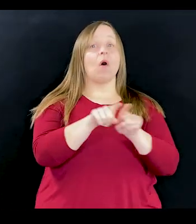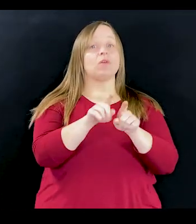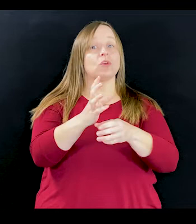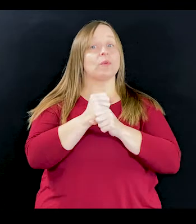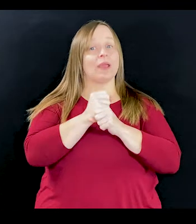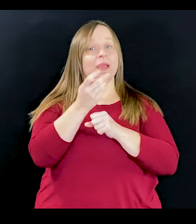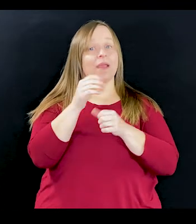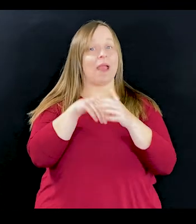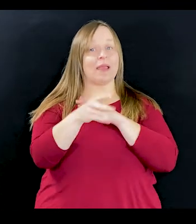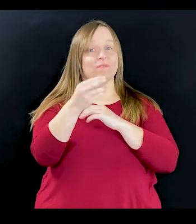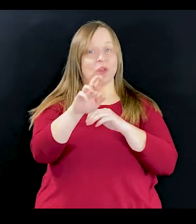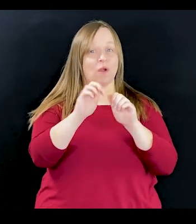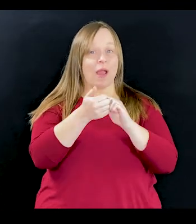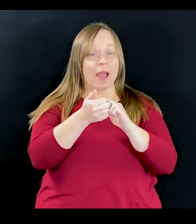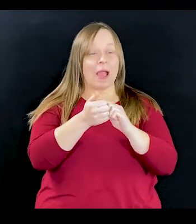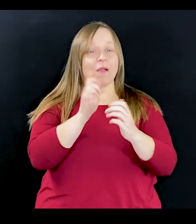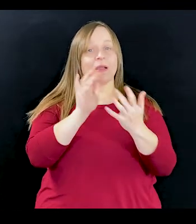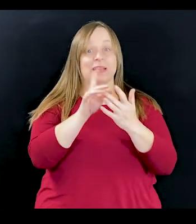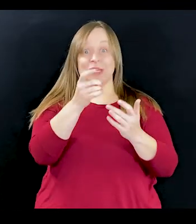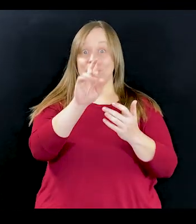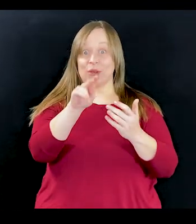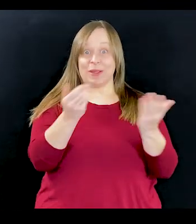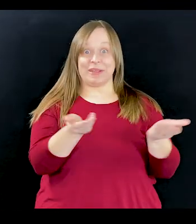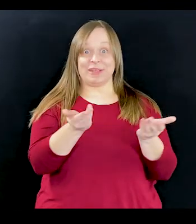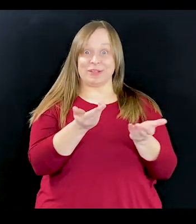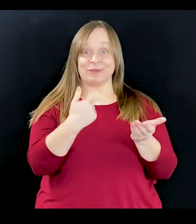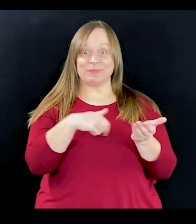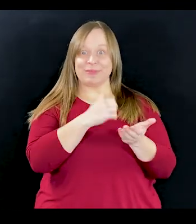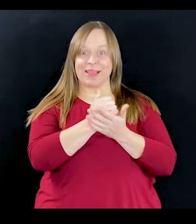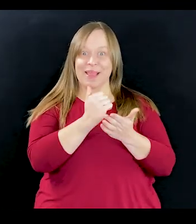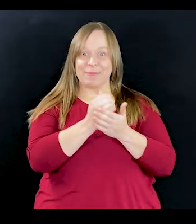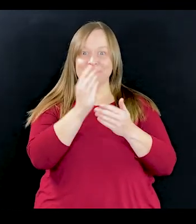obtain an ACCES-VR application by contacting Disability Rights New York.